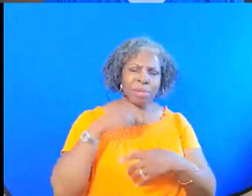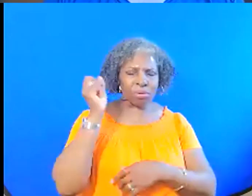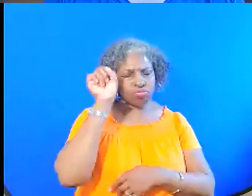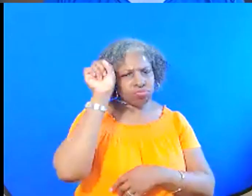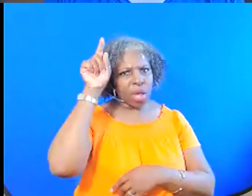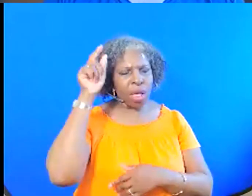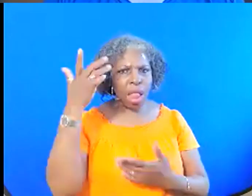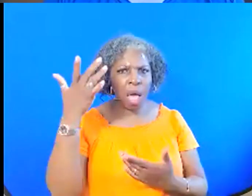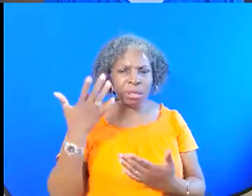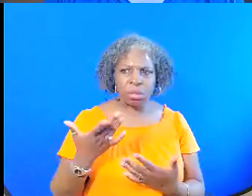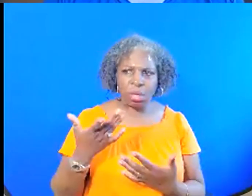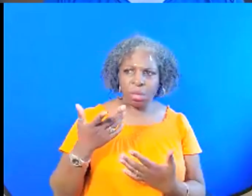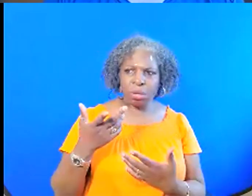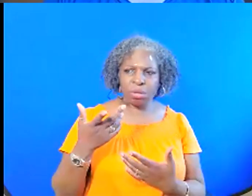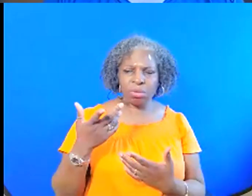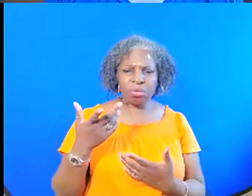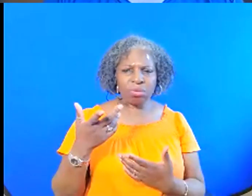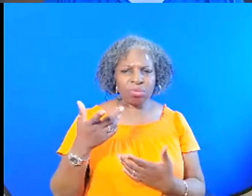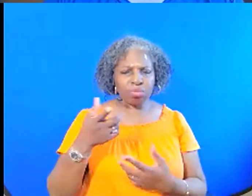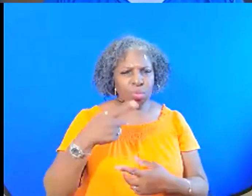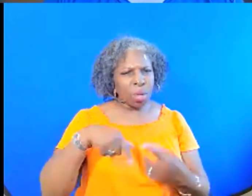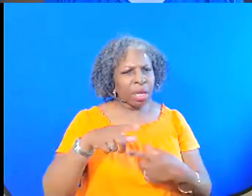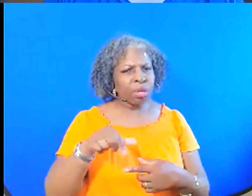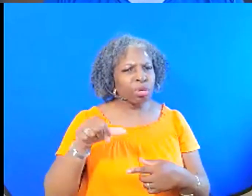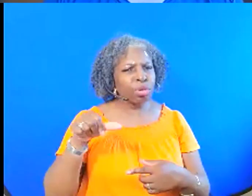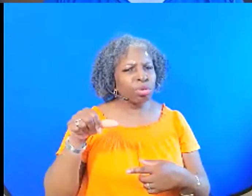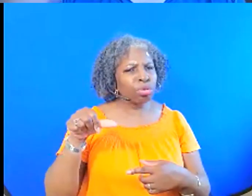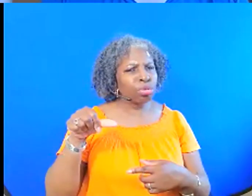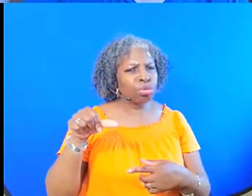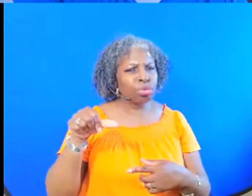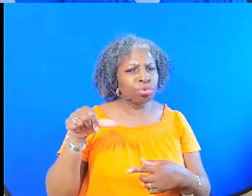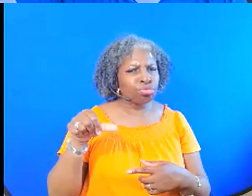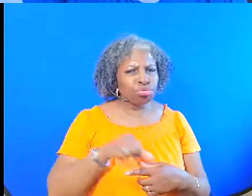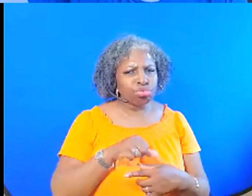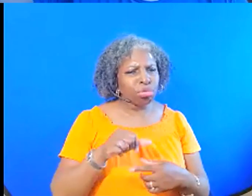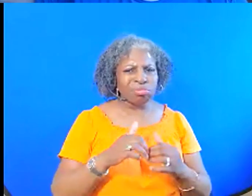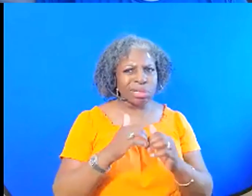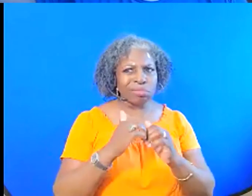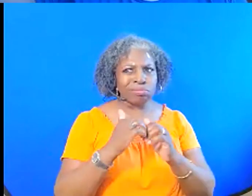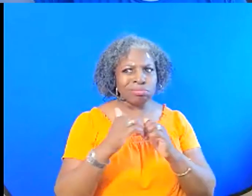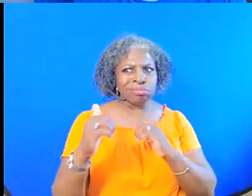we should never be sort of trying to partition ourselves away from nature in any way,